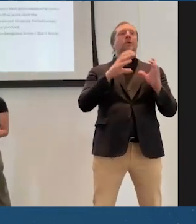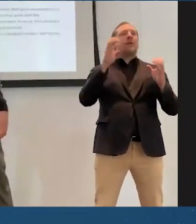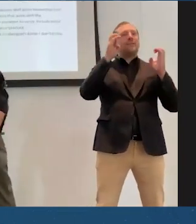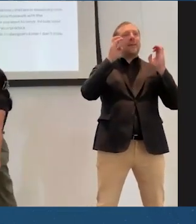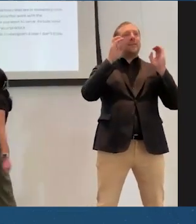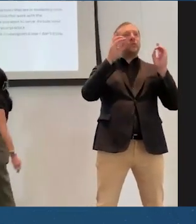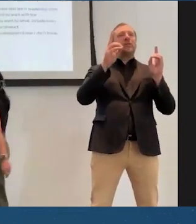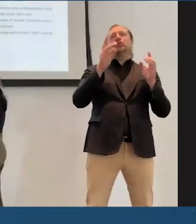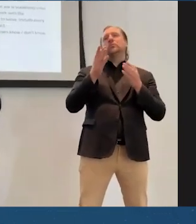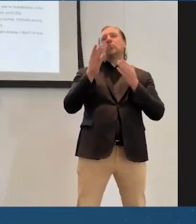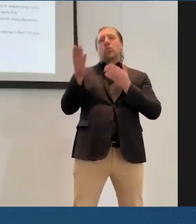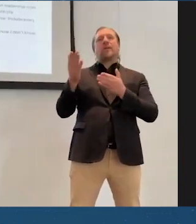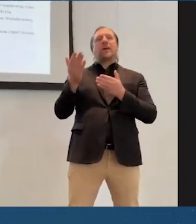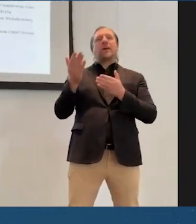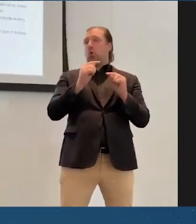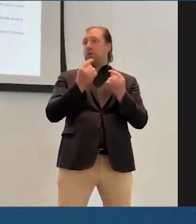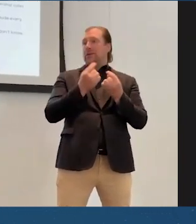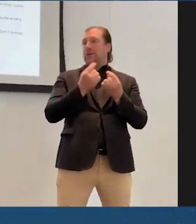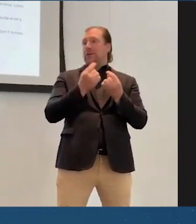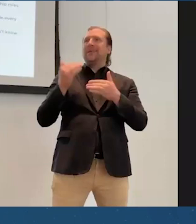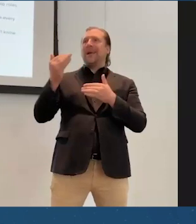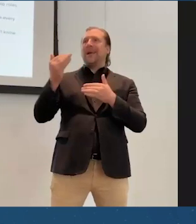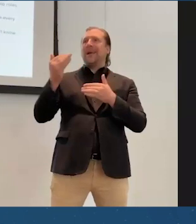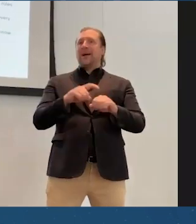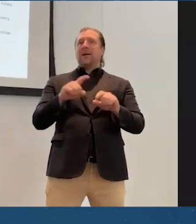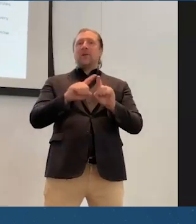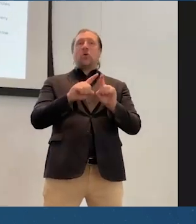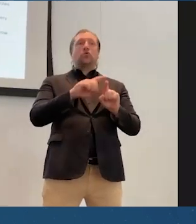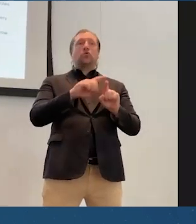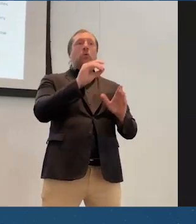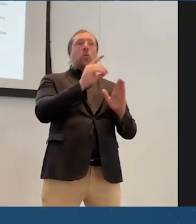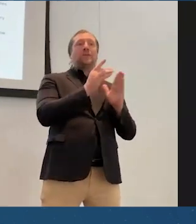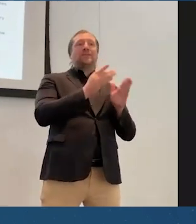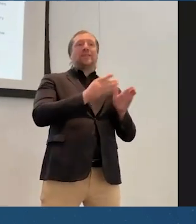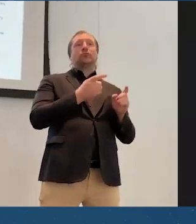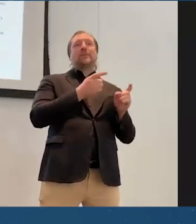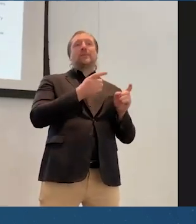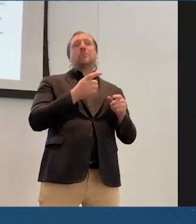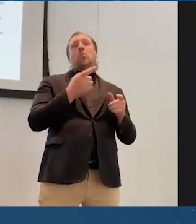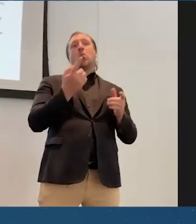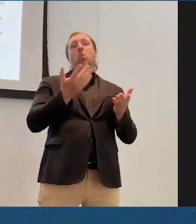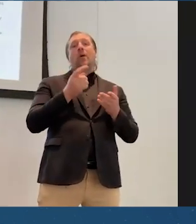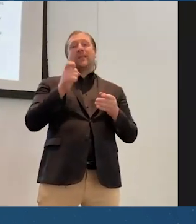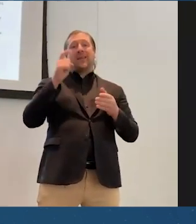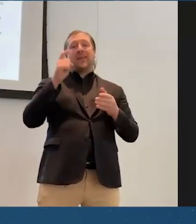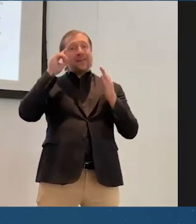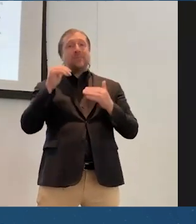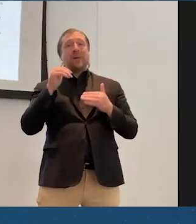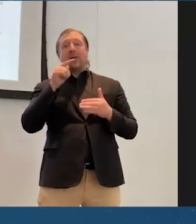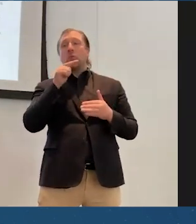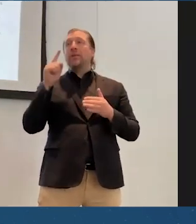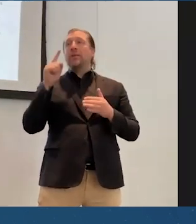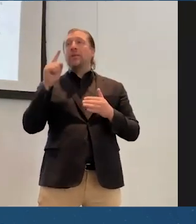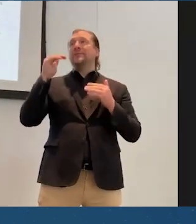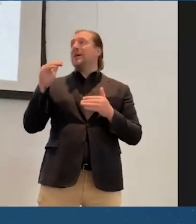provided to our teams ahead of time and the co-designers ahead of time of what they can expect, who they can expect, what it will look like,